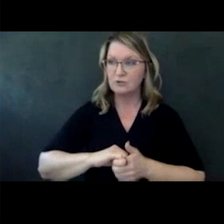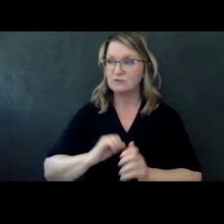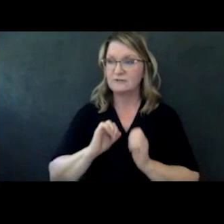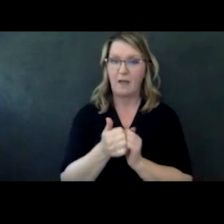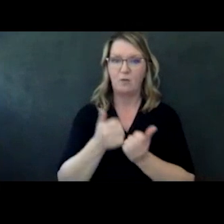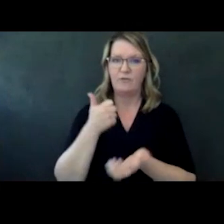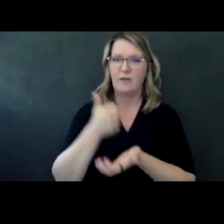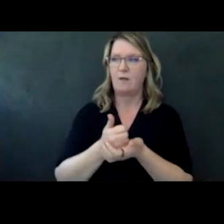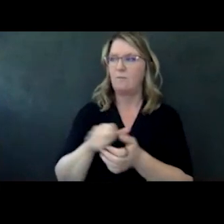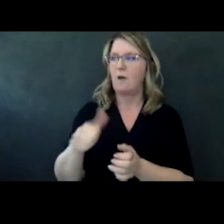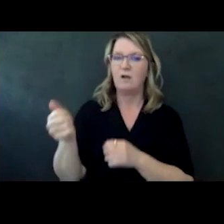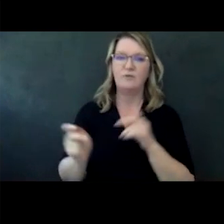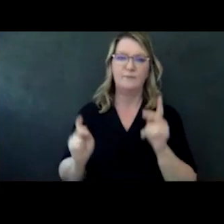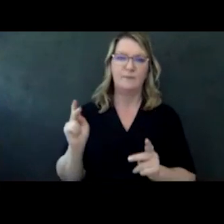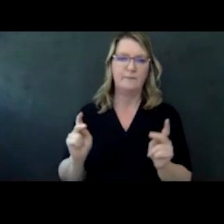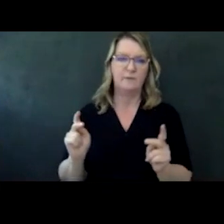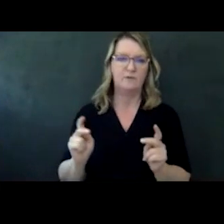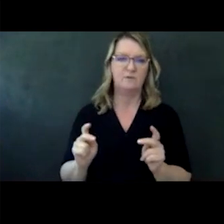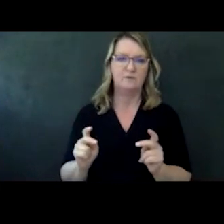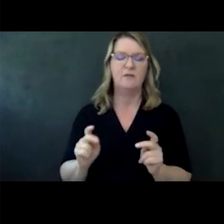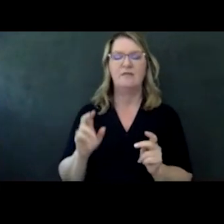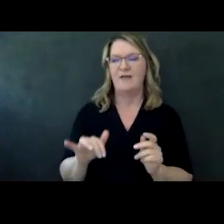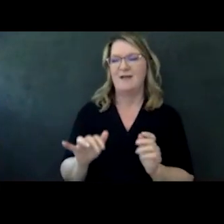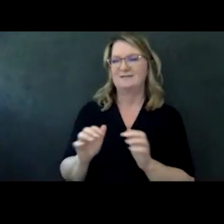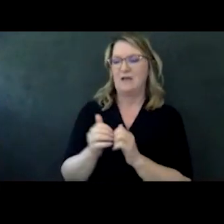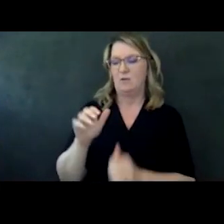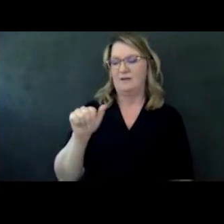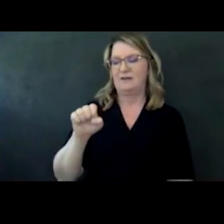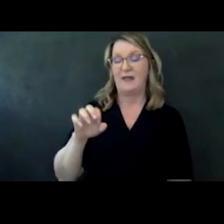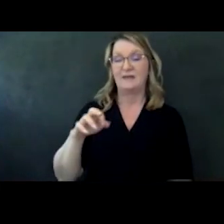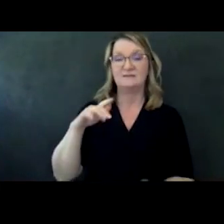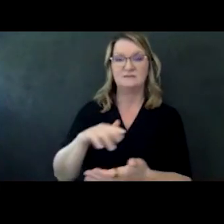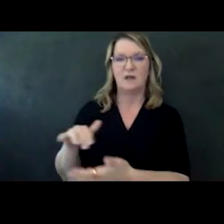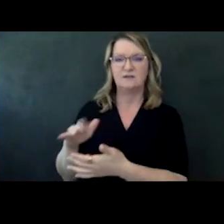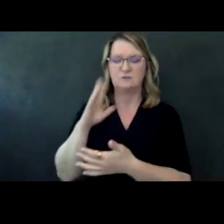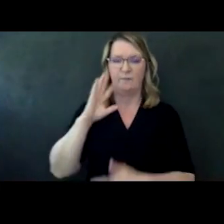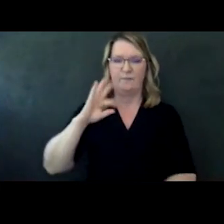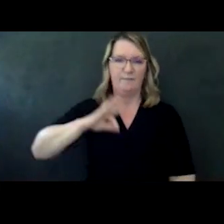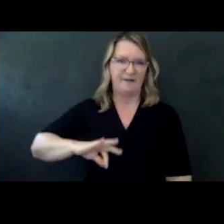This is another way in which case studies will be a benefit in your messaging. Secondly, we've got